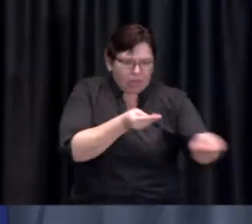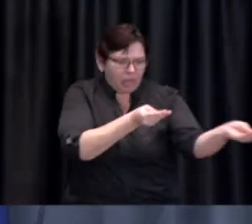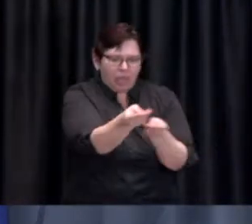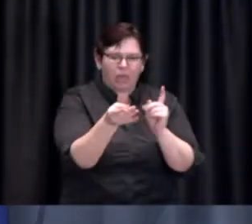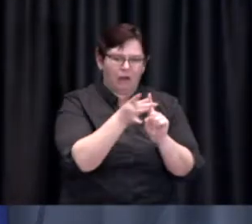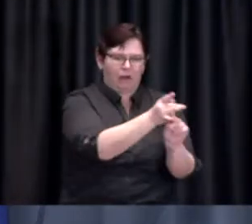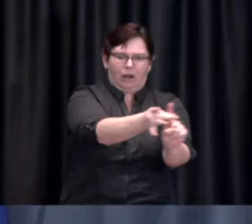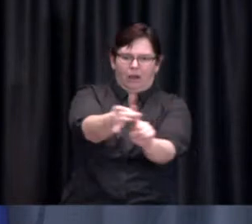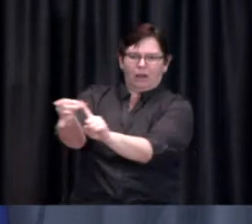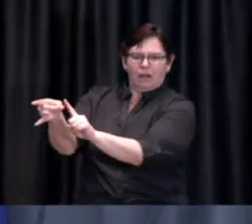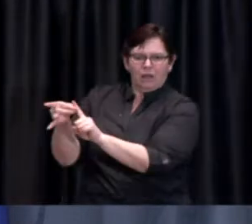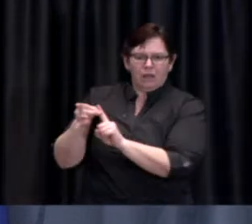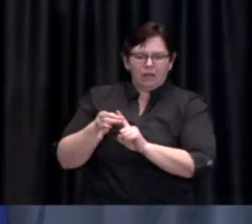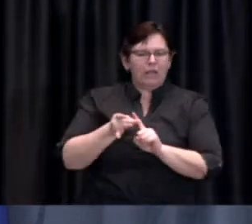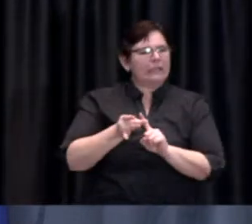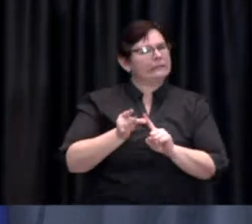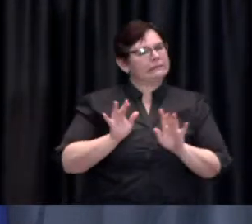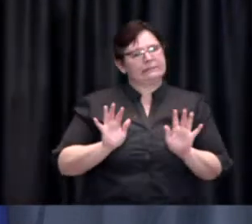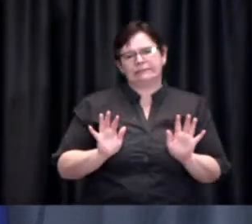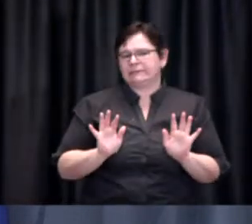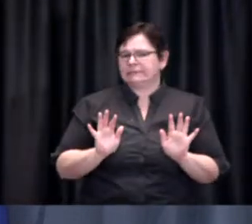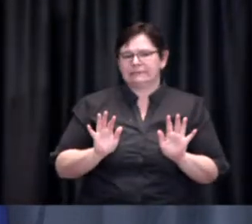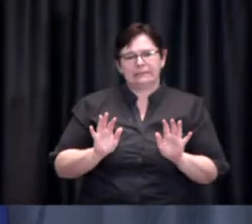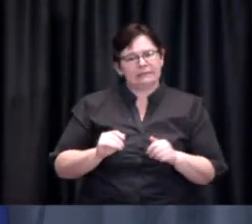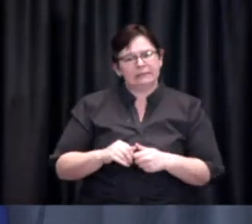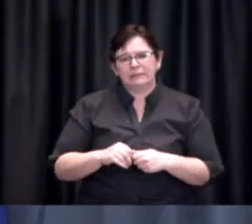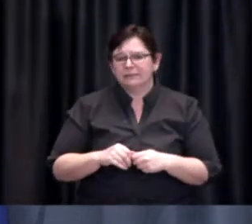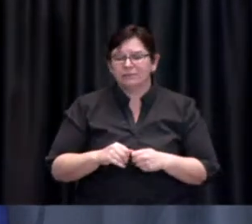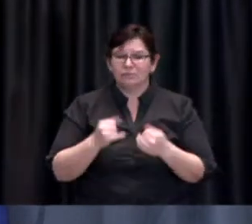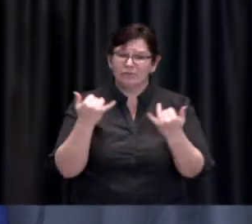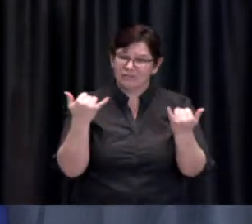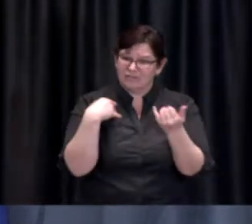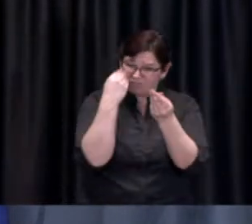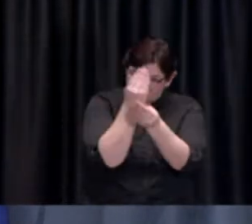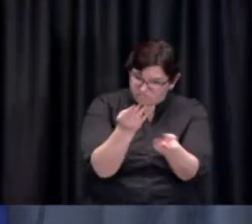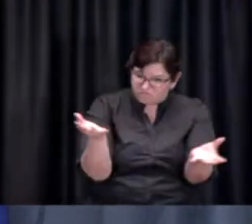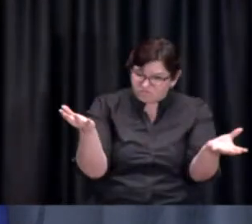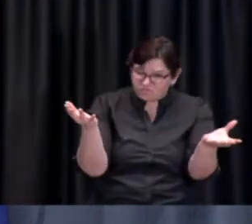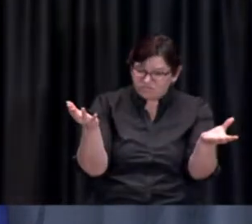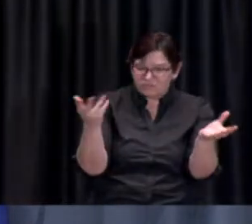Today's announcement enables event organizers to make sound decisions in support of public health